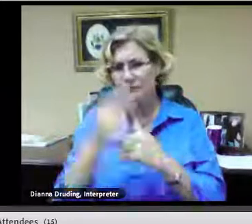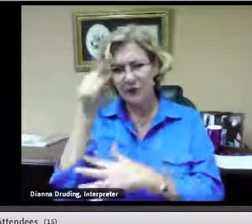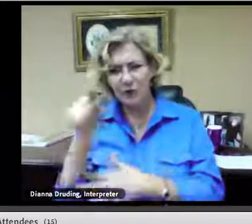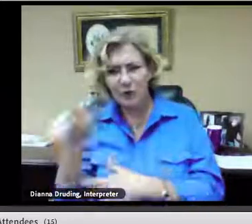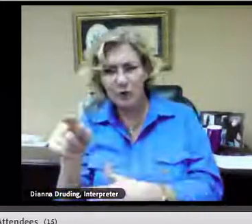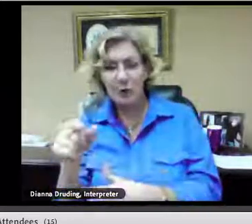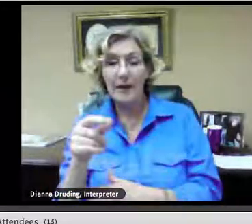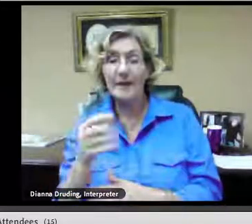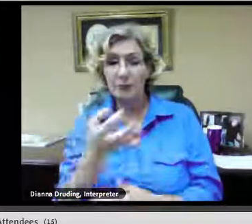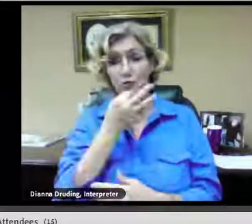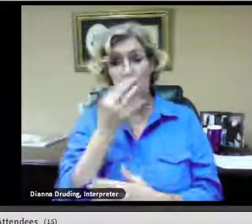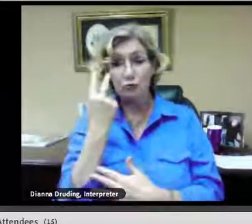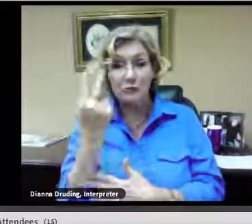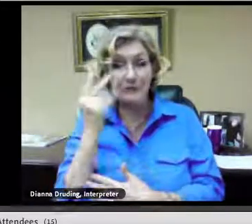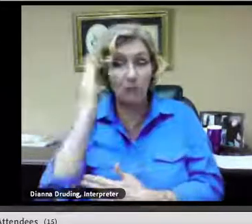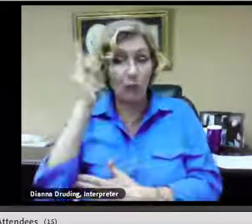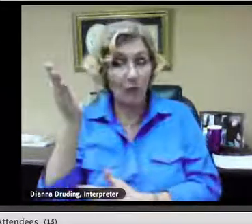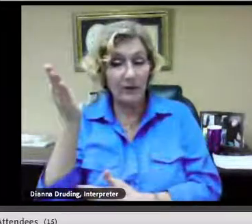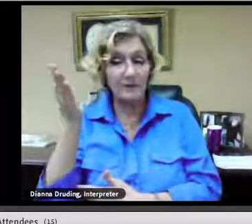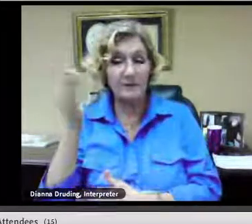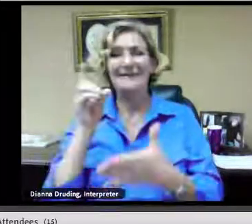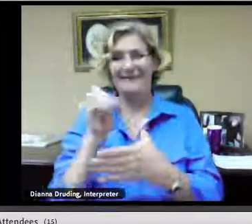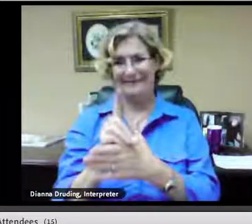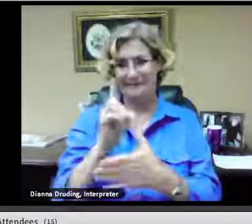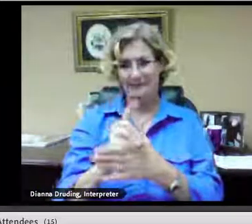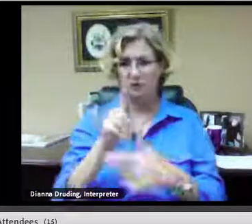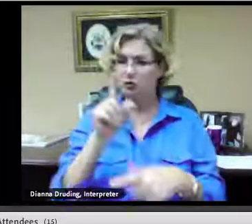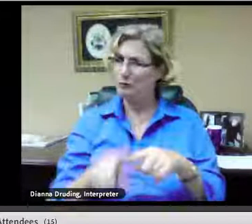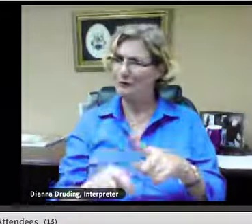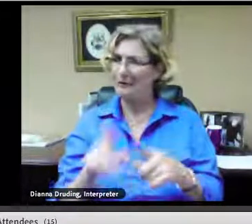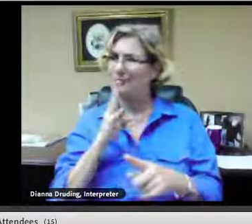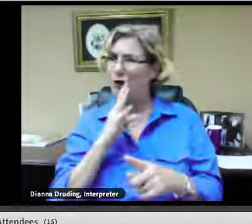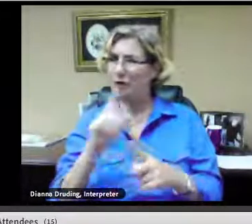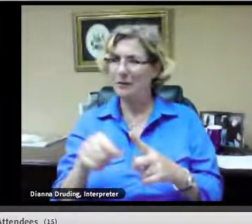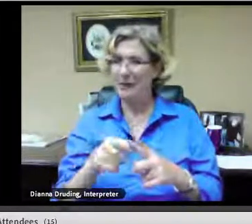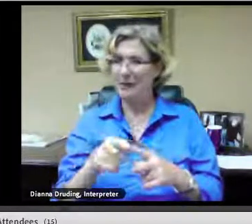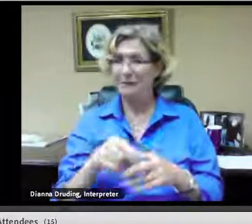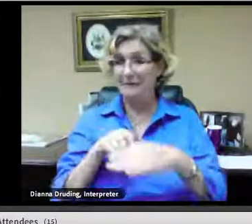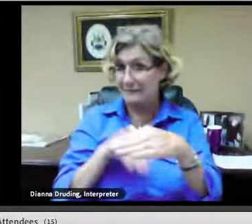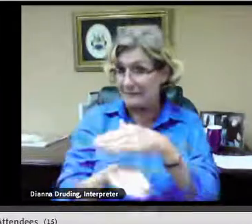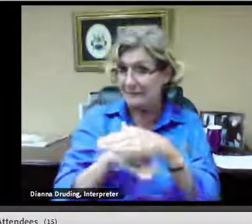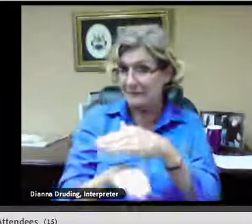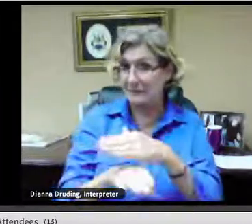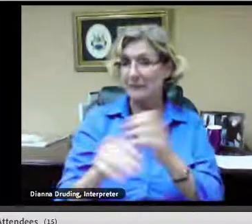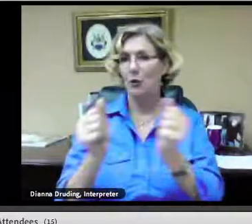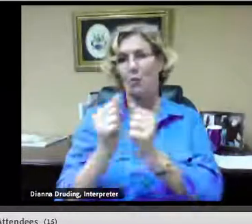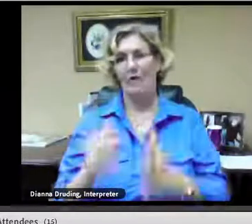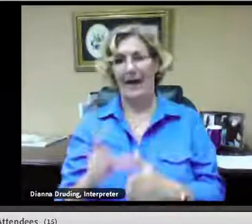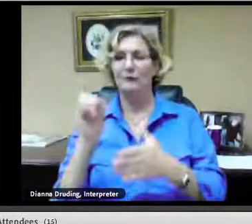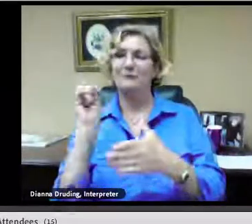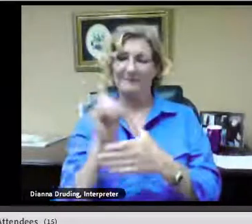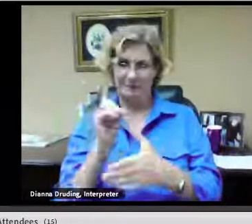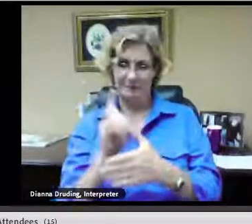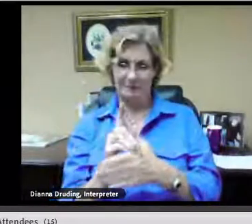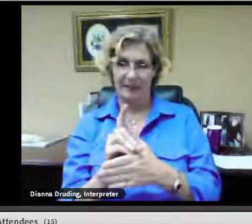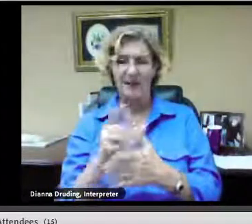because we can't really talk about accessibility without talking about disability. Is there something specific that you want to address or,